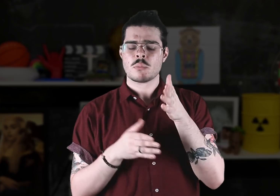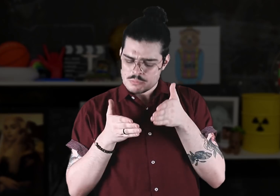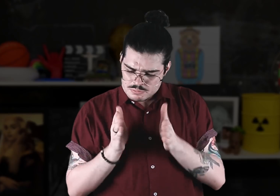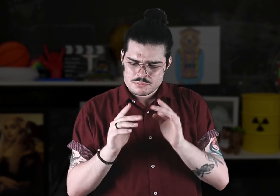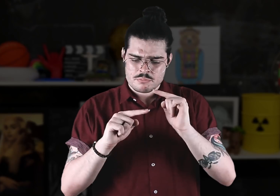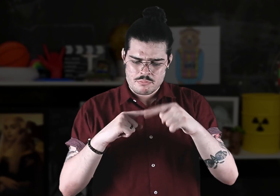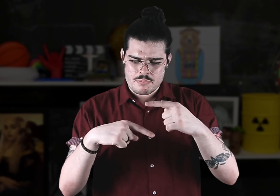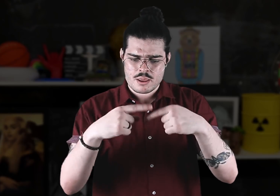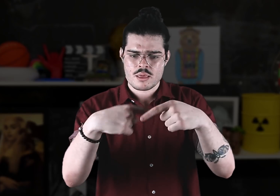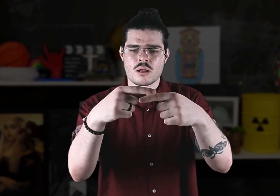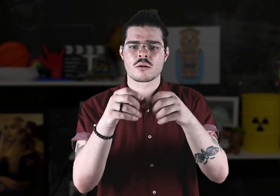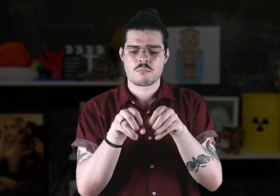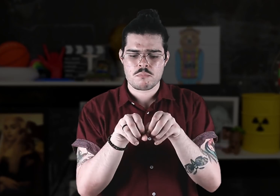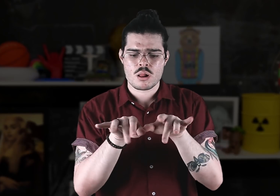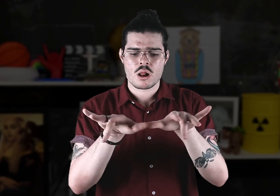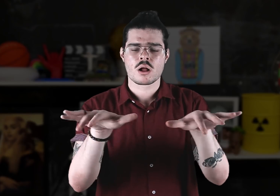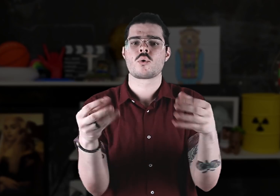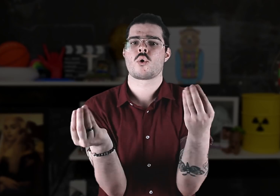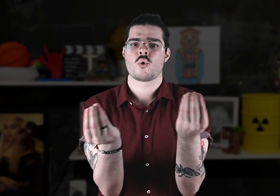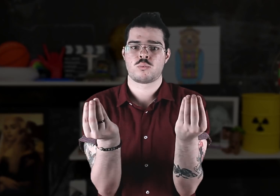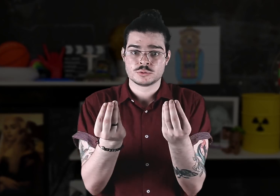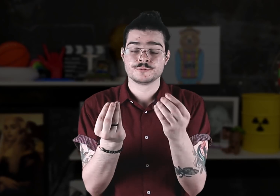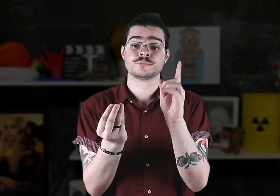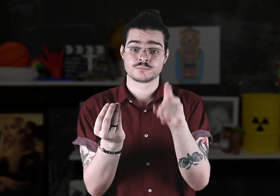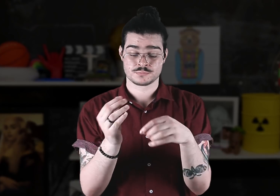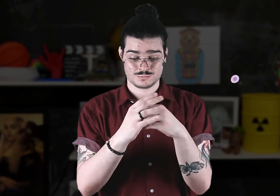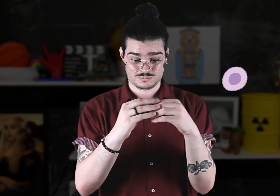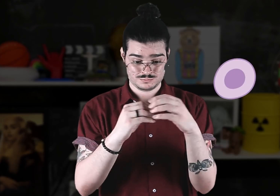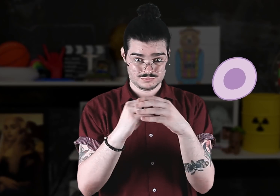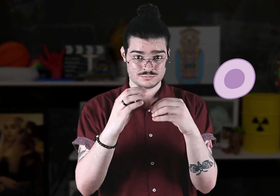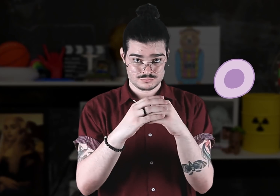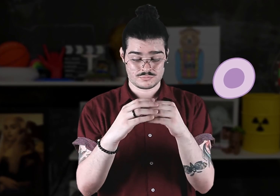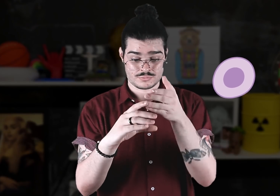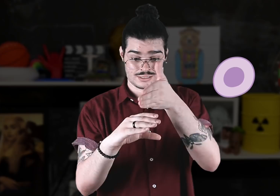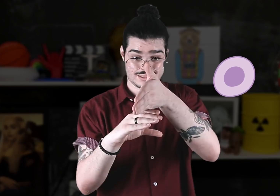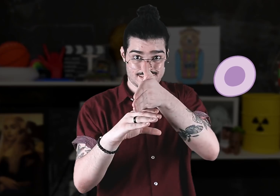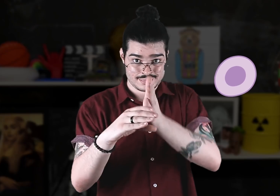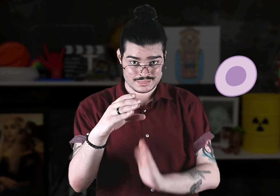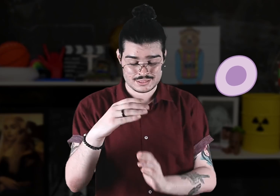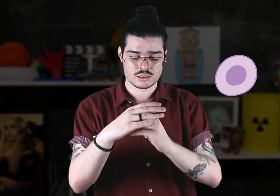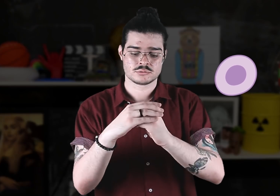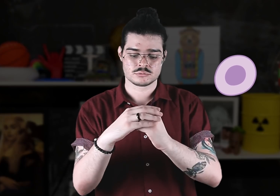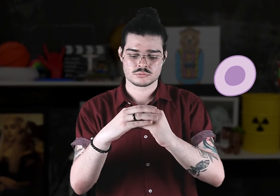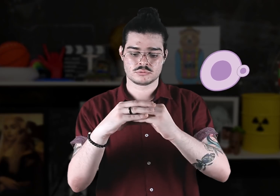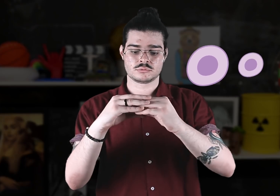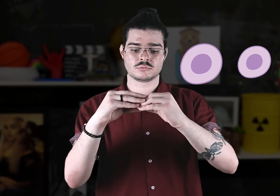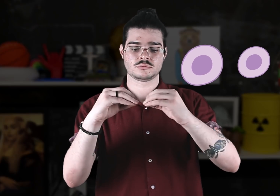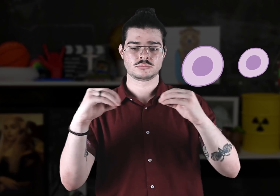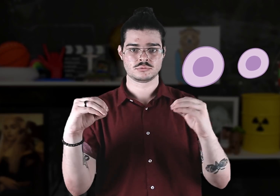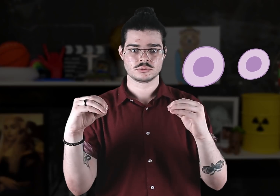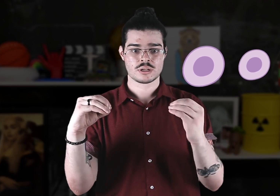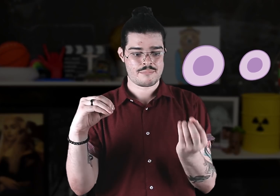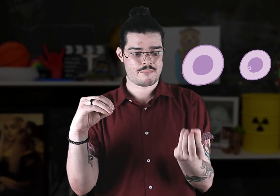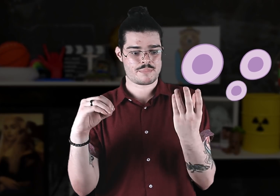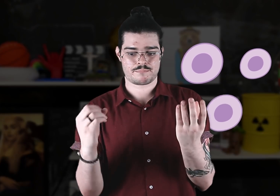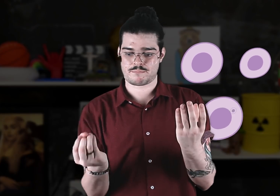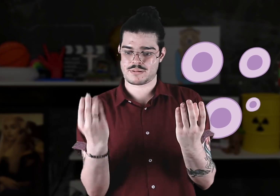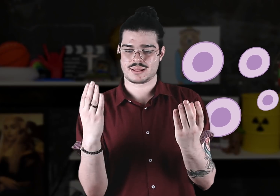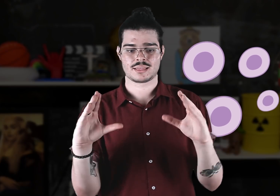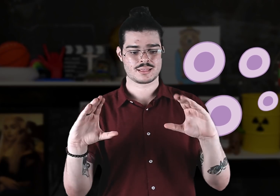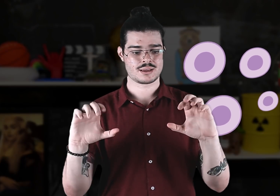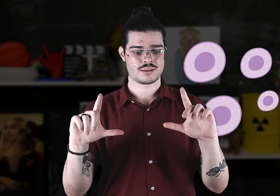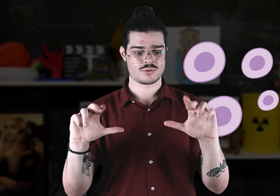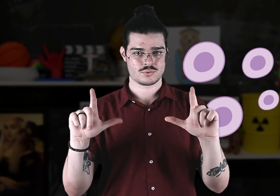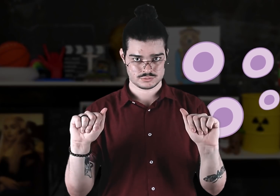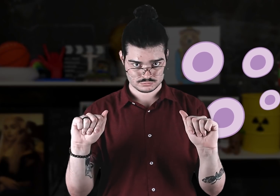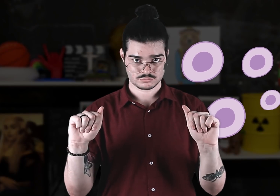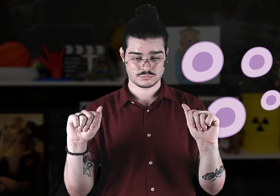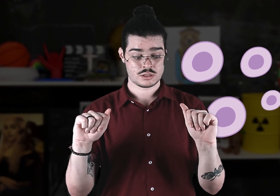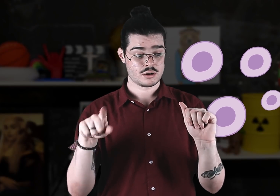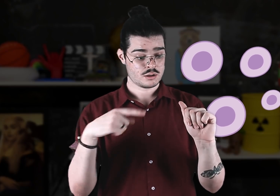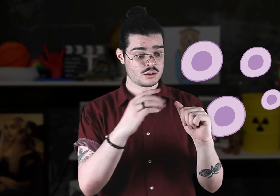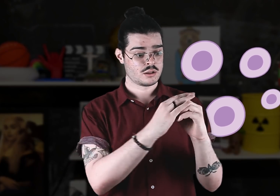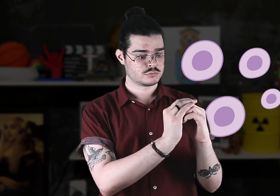Reproduction occurs through cell division, multiplying itself,